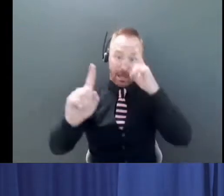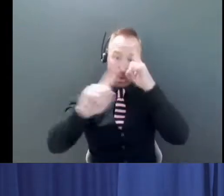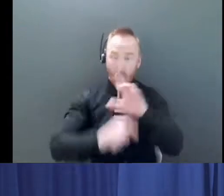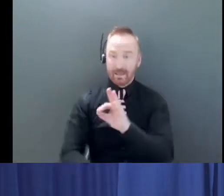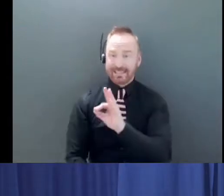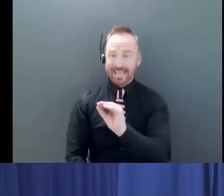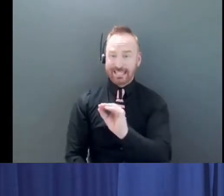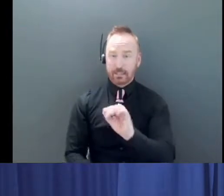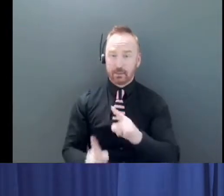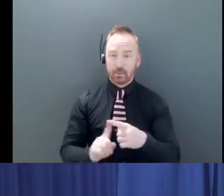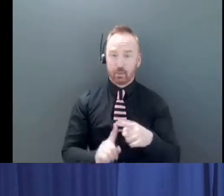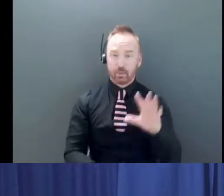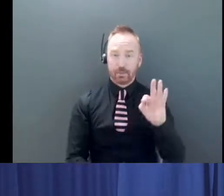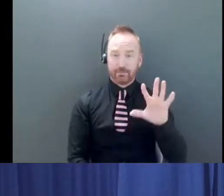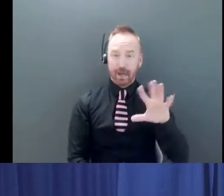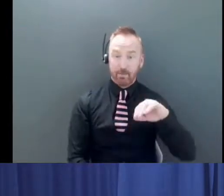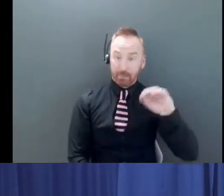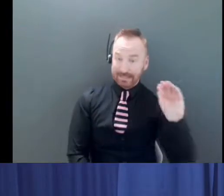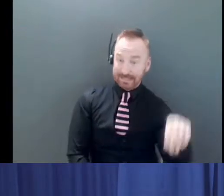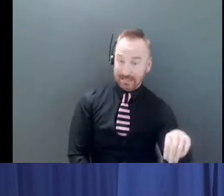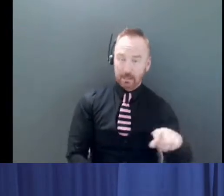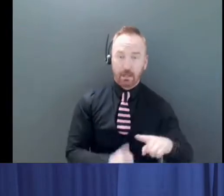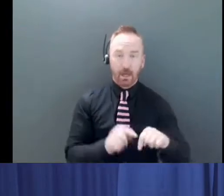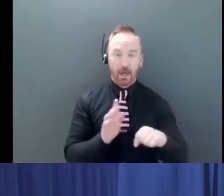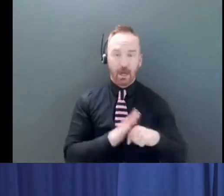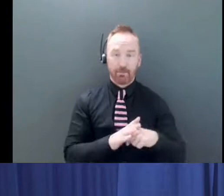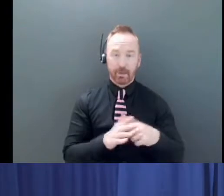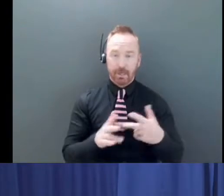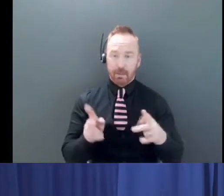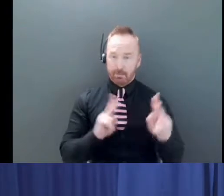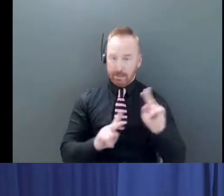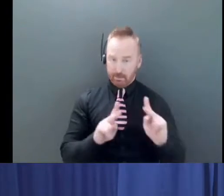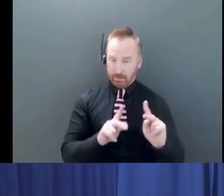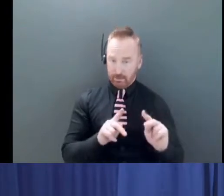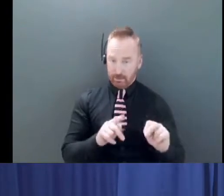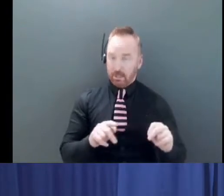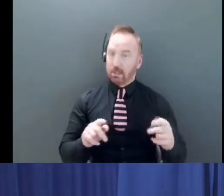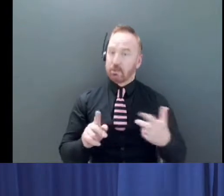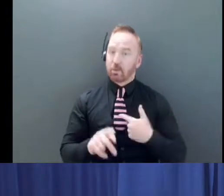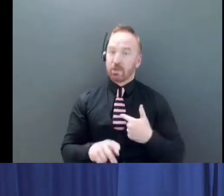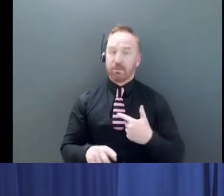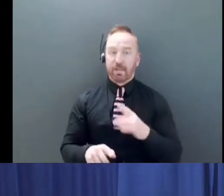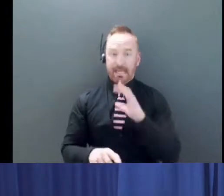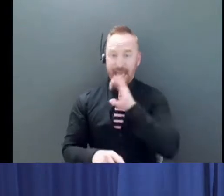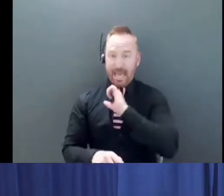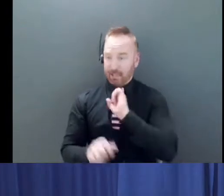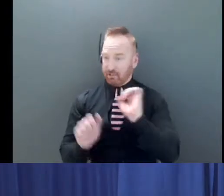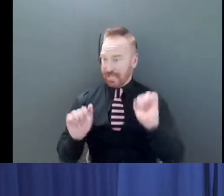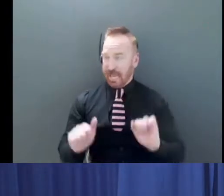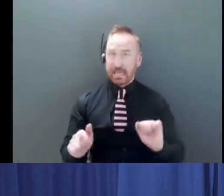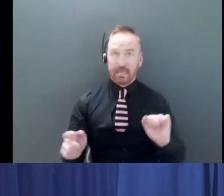eligible populations at the moment down to 12 years old. And then reaching out to younger children if and when they become available.